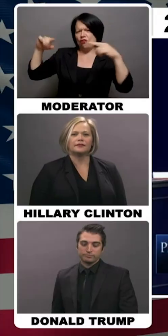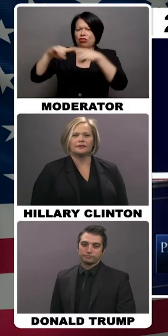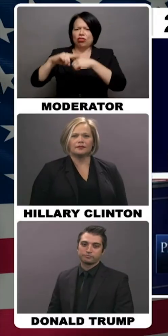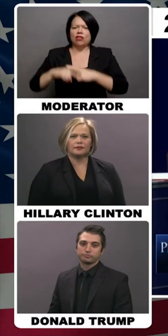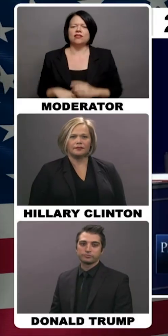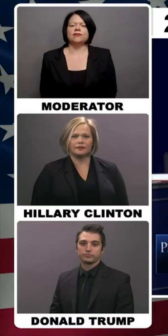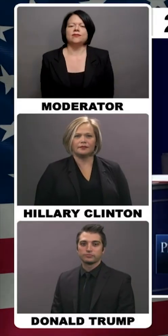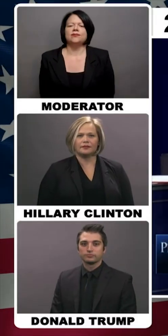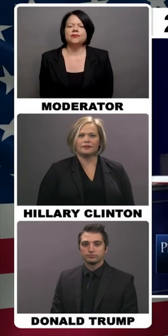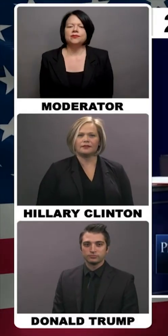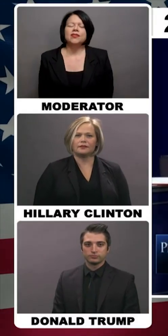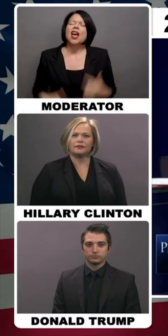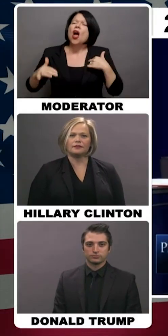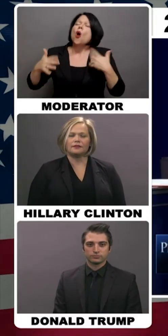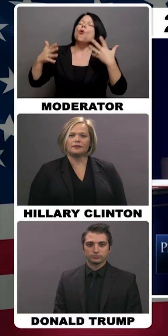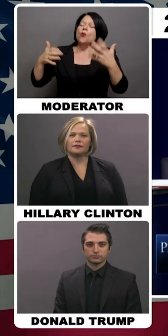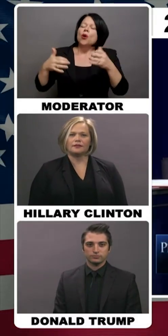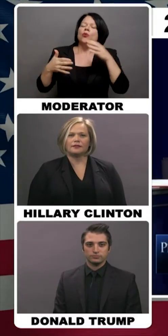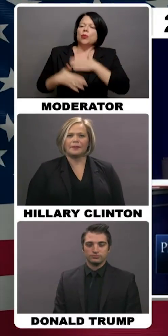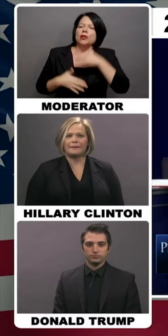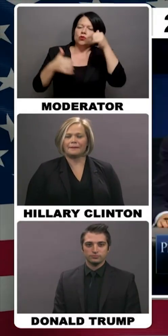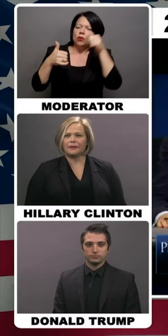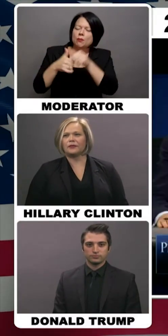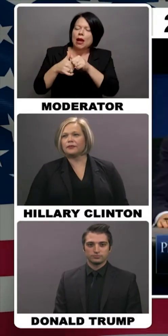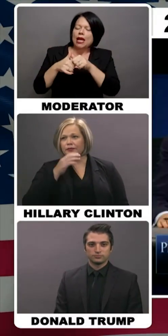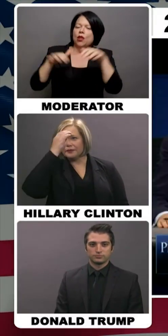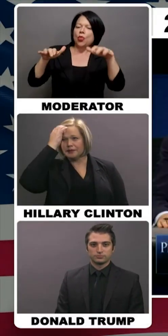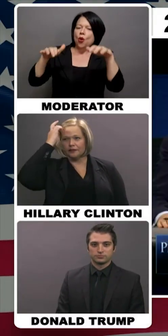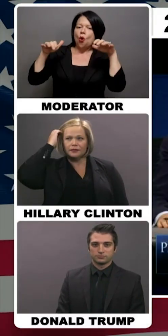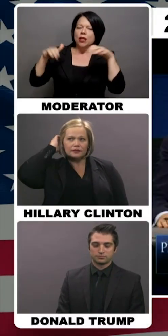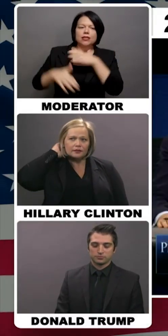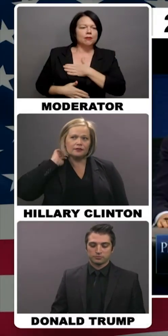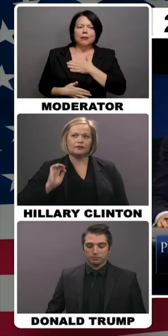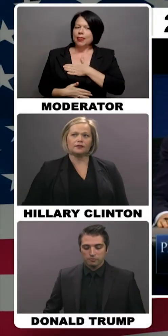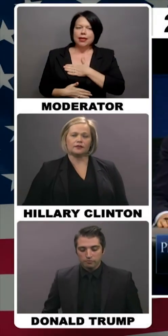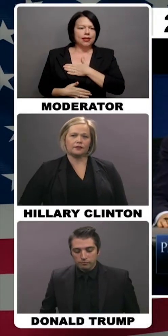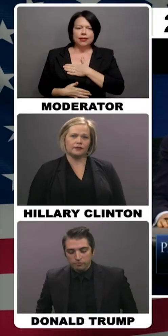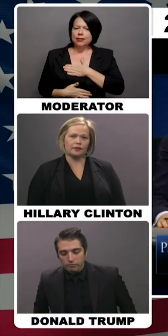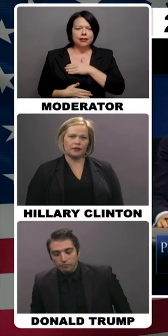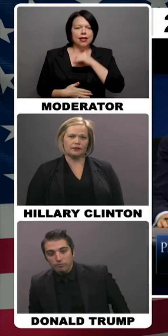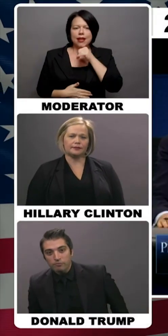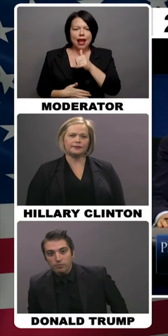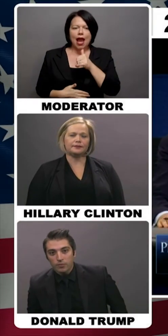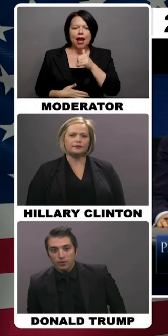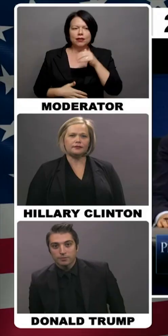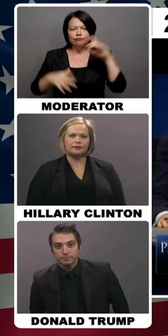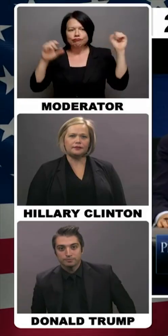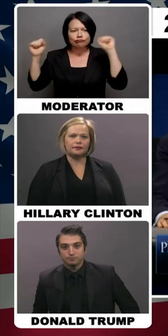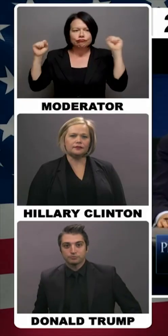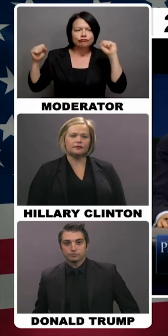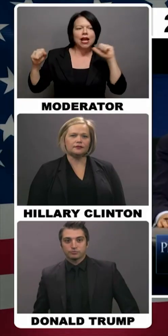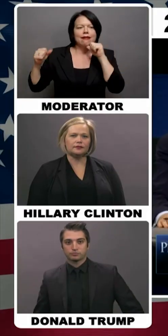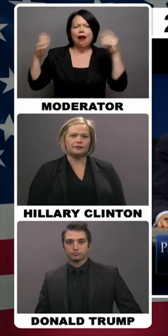We wanna remind the audience to please not, uh, talk out loud. Please do not applaud. You're just wasting time. And,